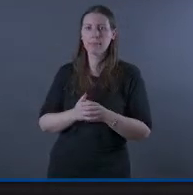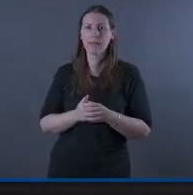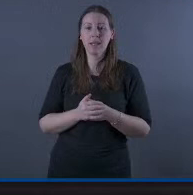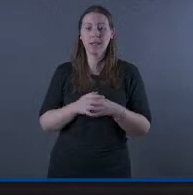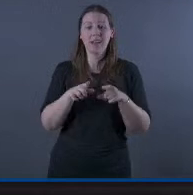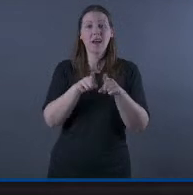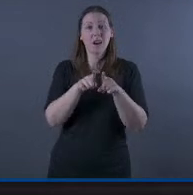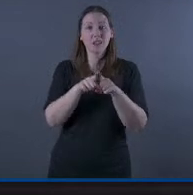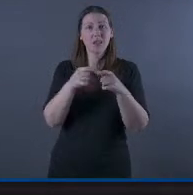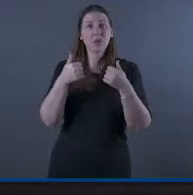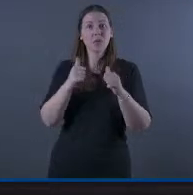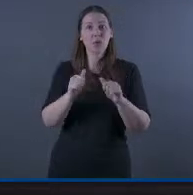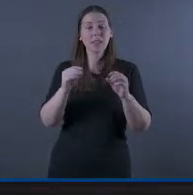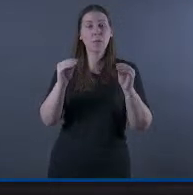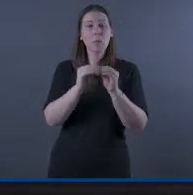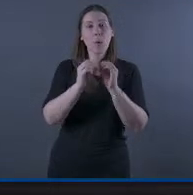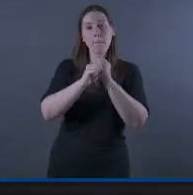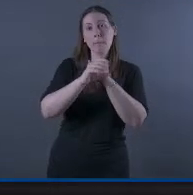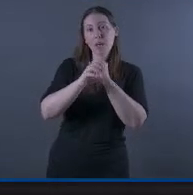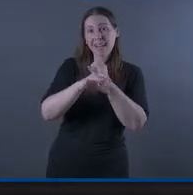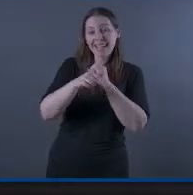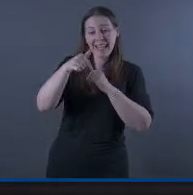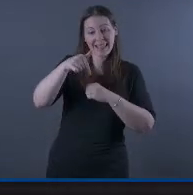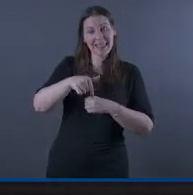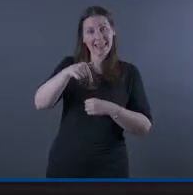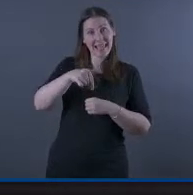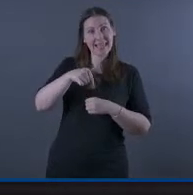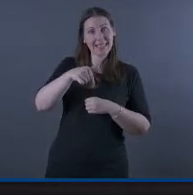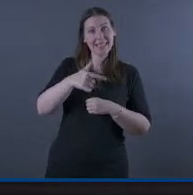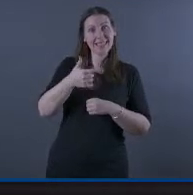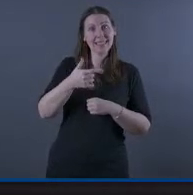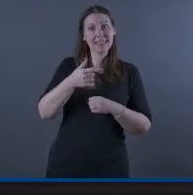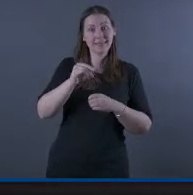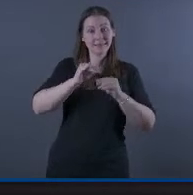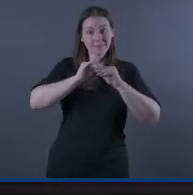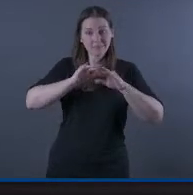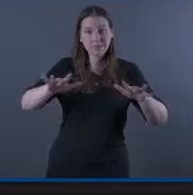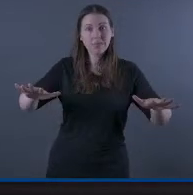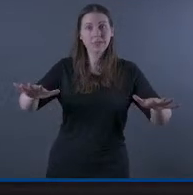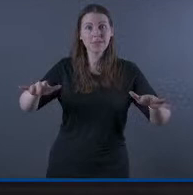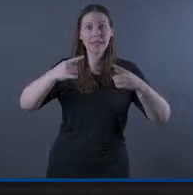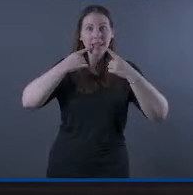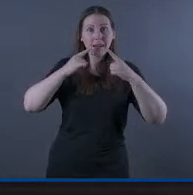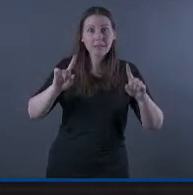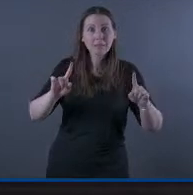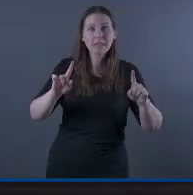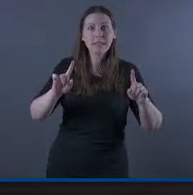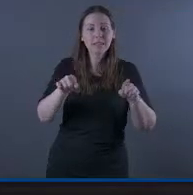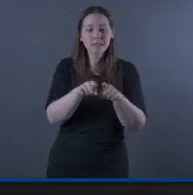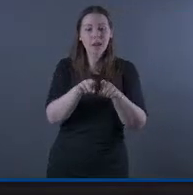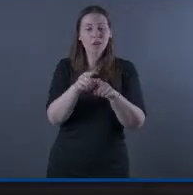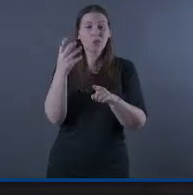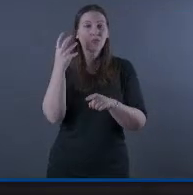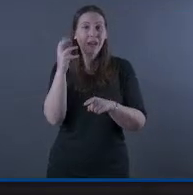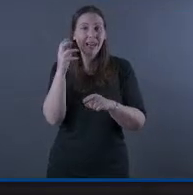a lot of radio ads and print communication for those who maybe don't get their news on social media